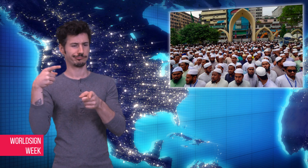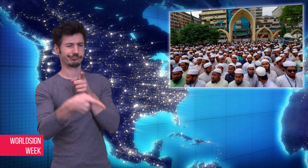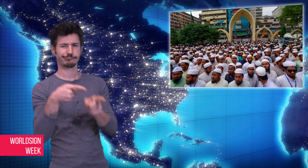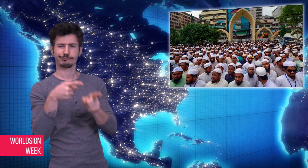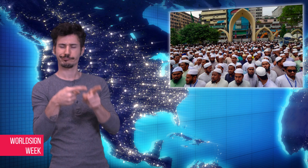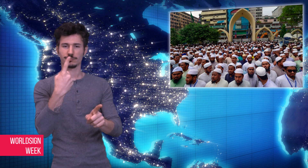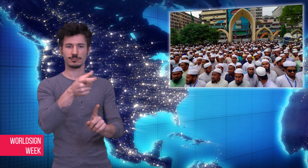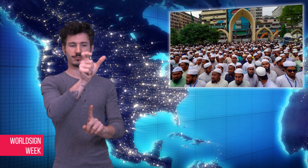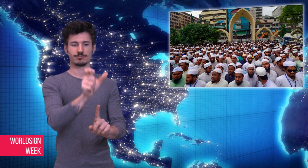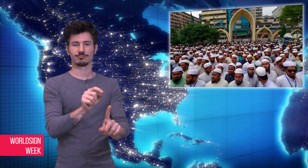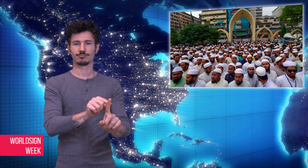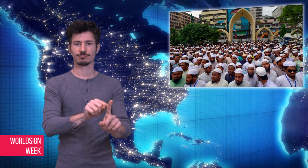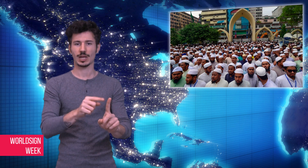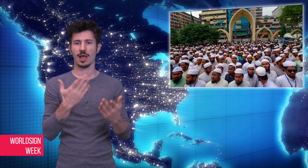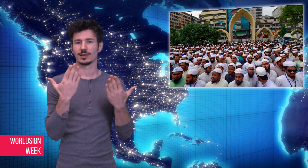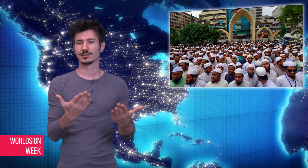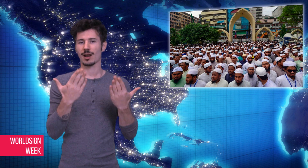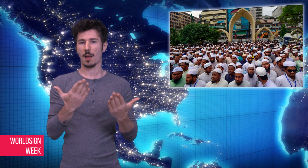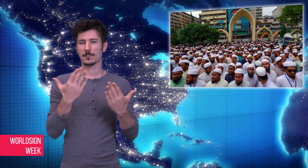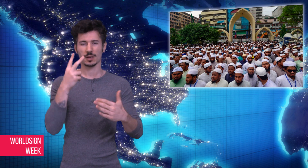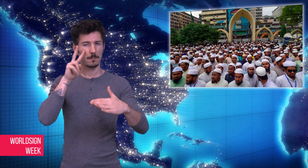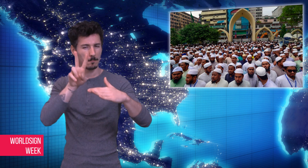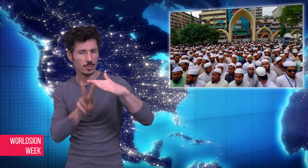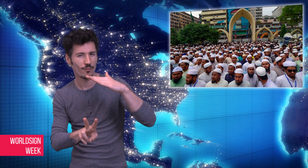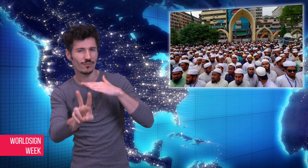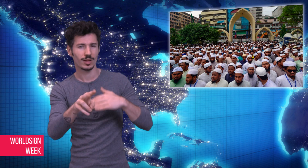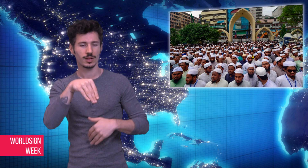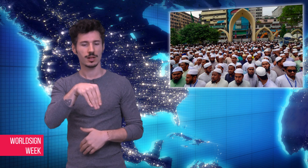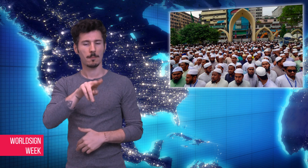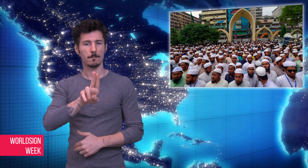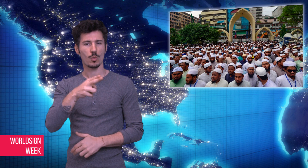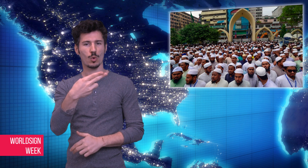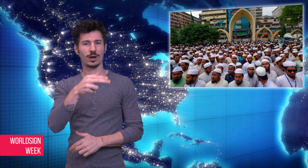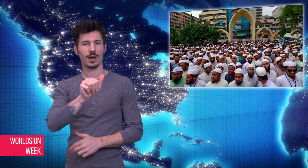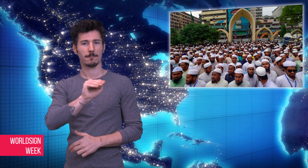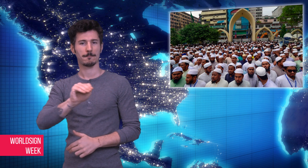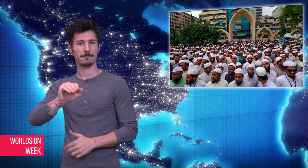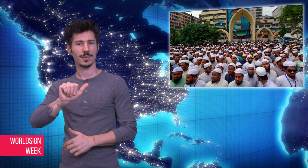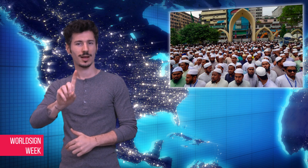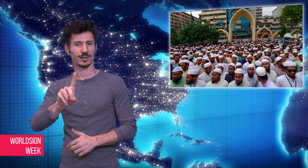by a Hindu man that allegedly criticized the